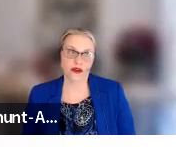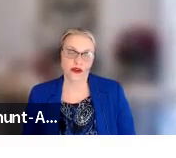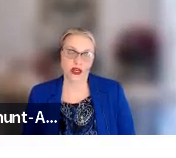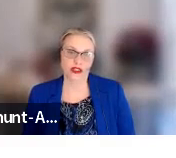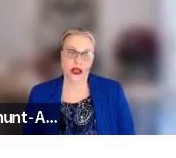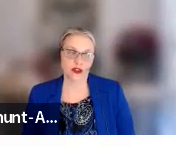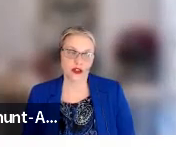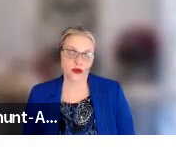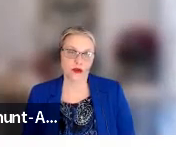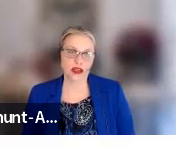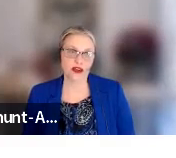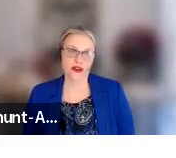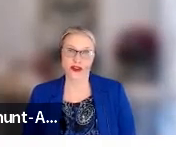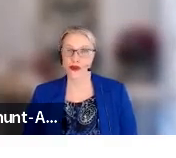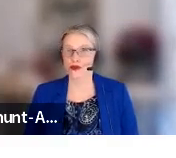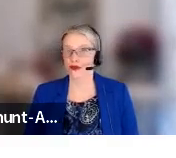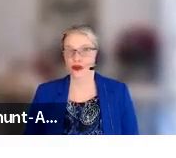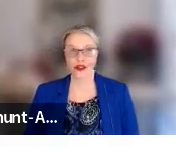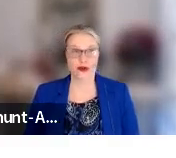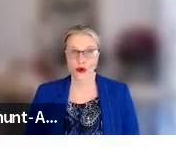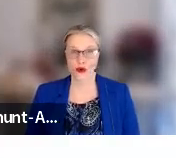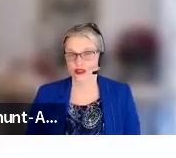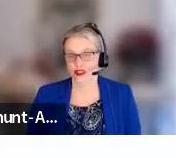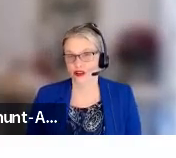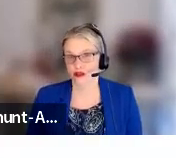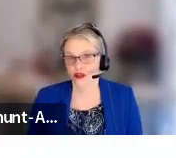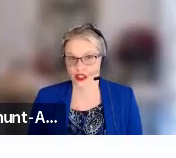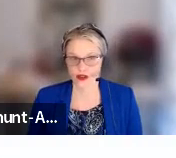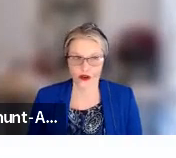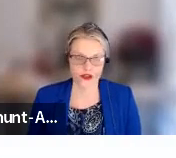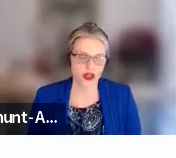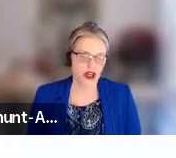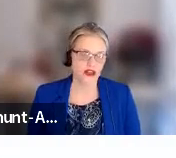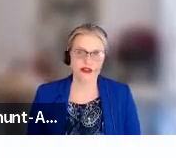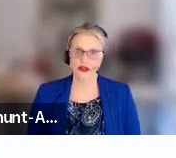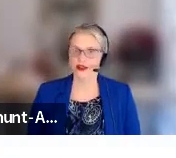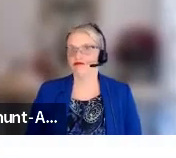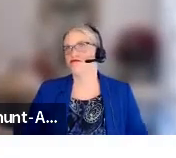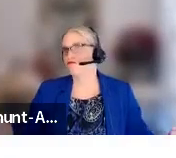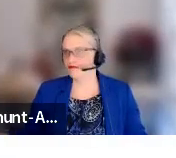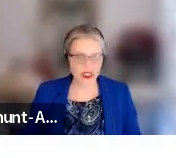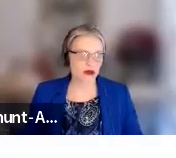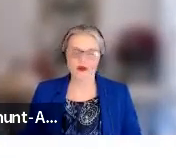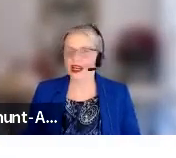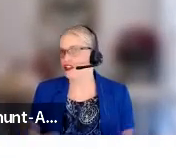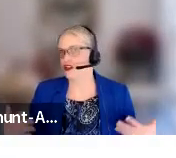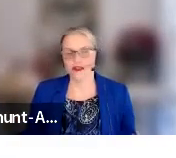So, they're trying to establish a new one. But, right now there's no real support services here in Florida for these folks. So, you know, I teach a lot of the voc rehab counselors.